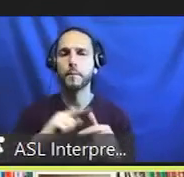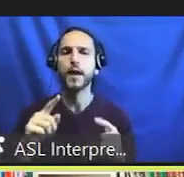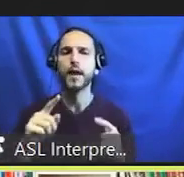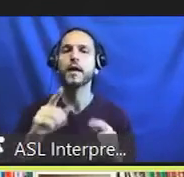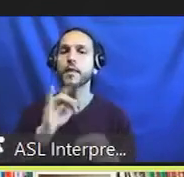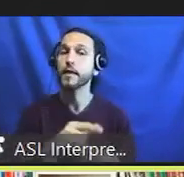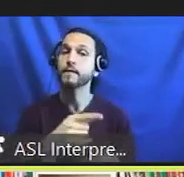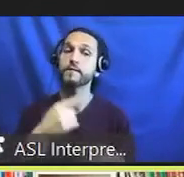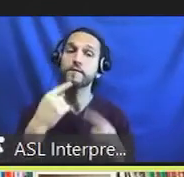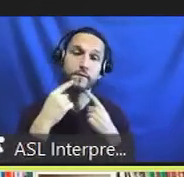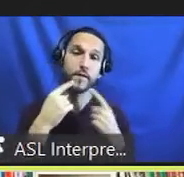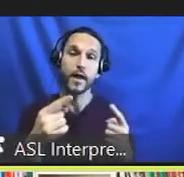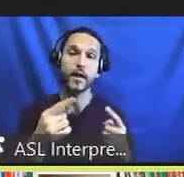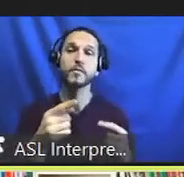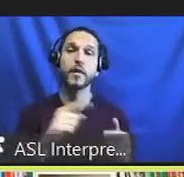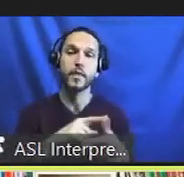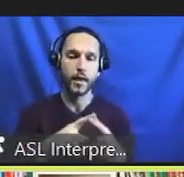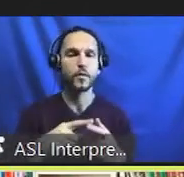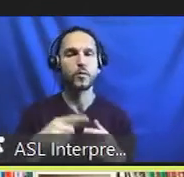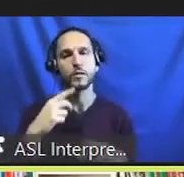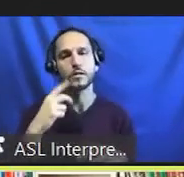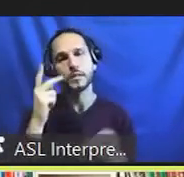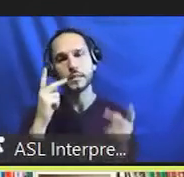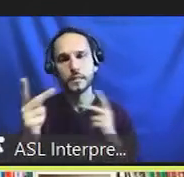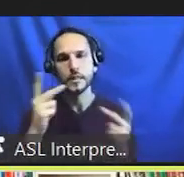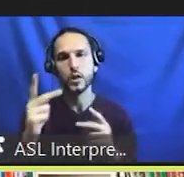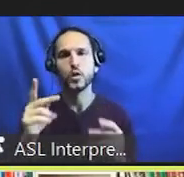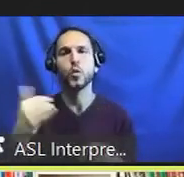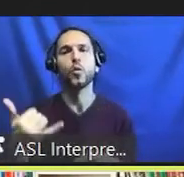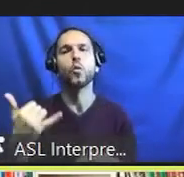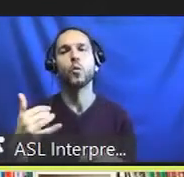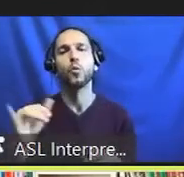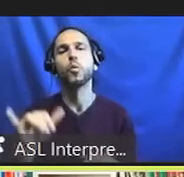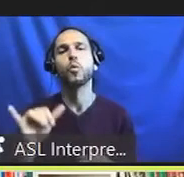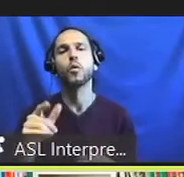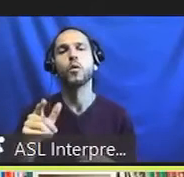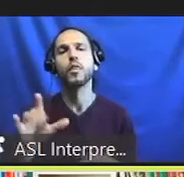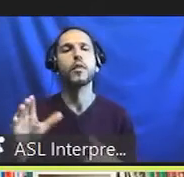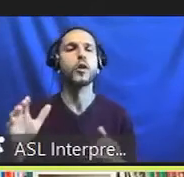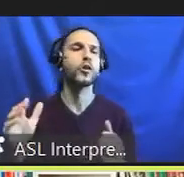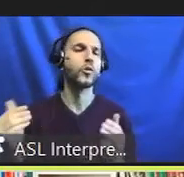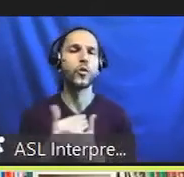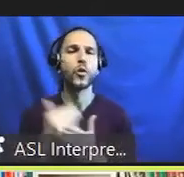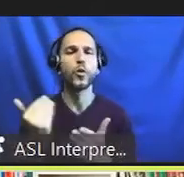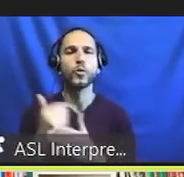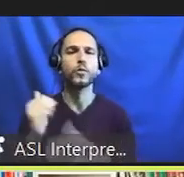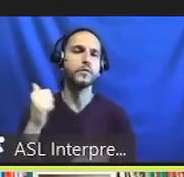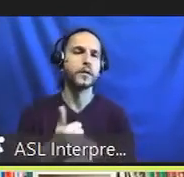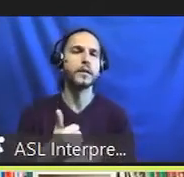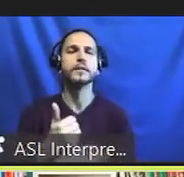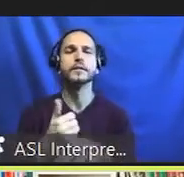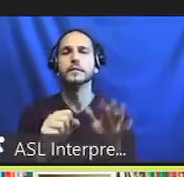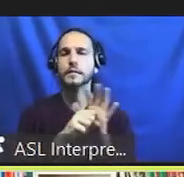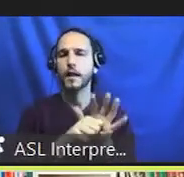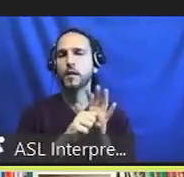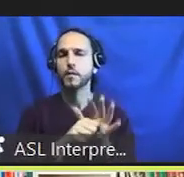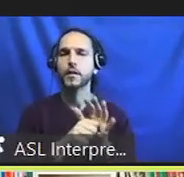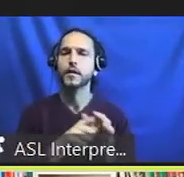And they do give us useful behind-the-curtain looks at sample situations that could be similar to ones